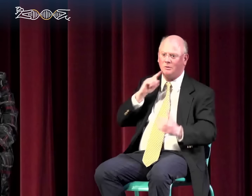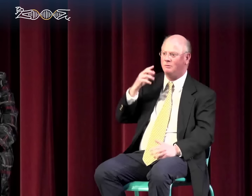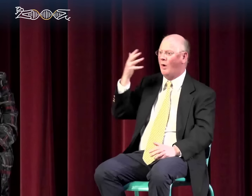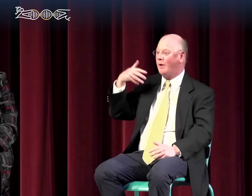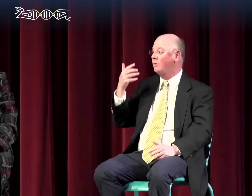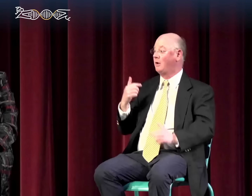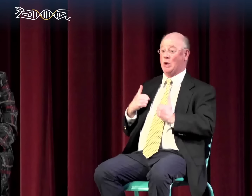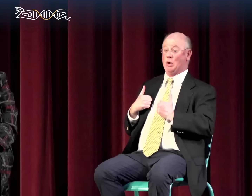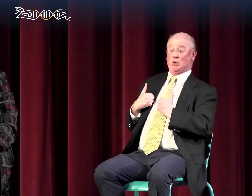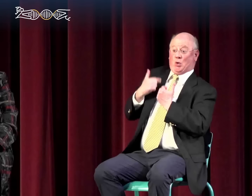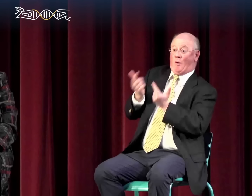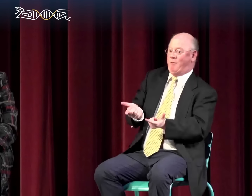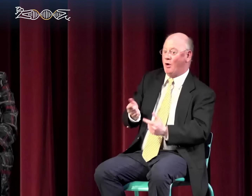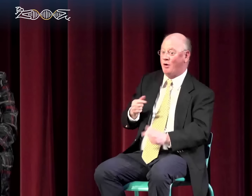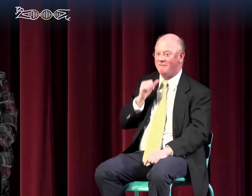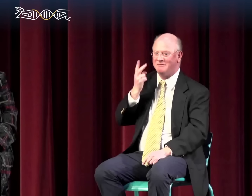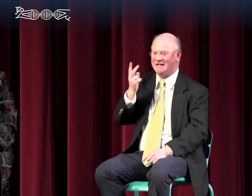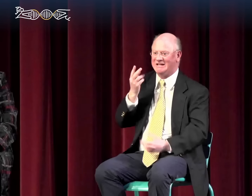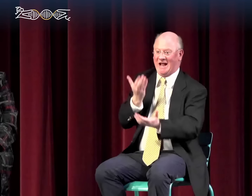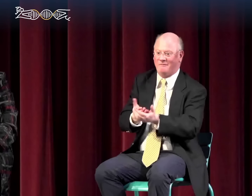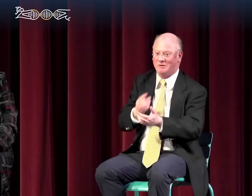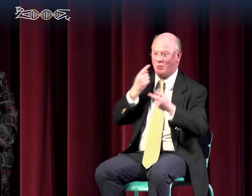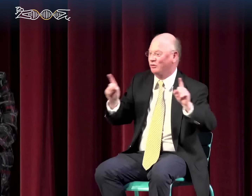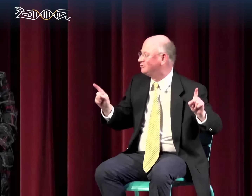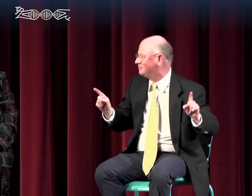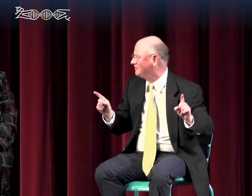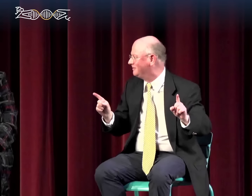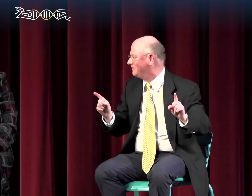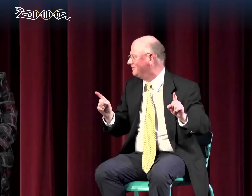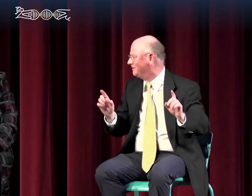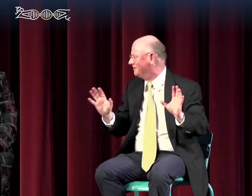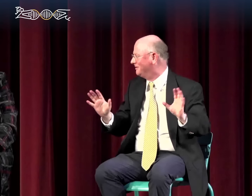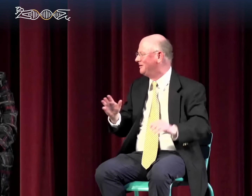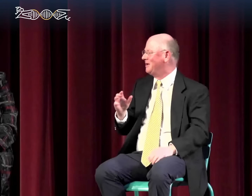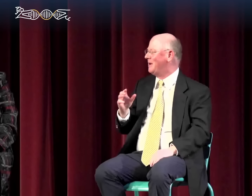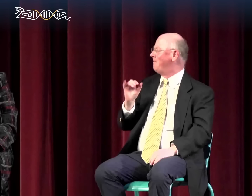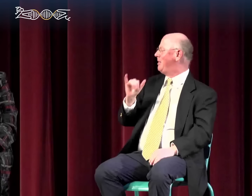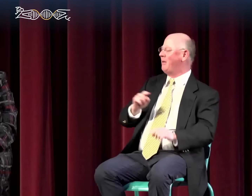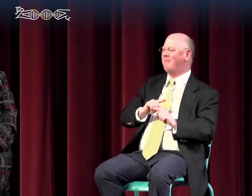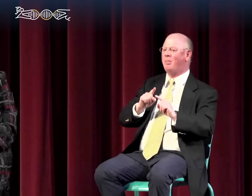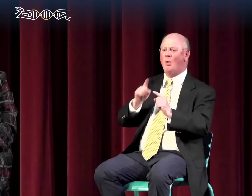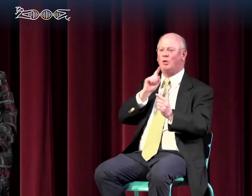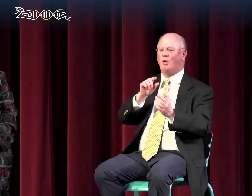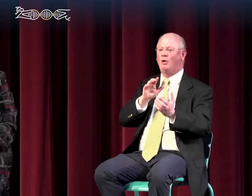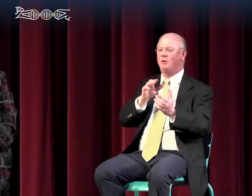So, up to this point we haven't seen any of these methods reach success.